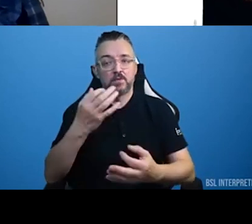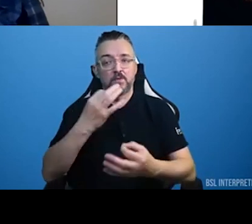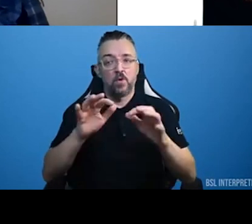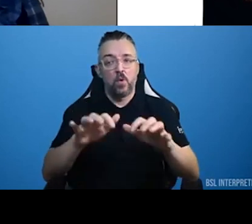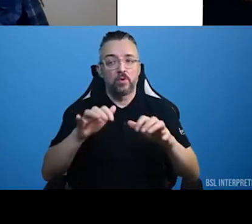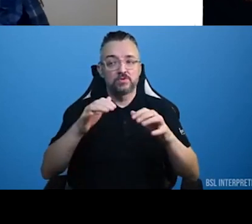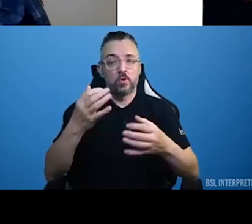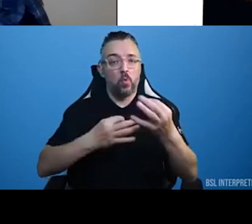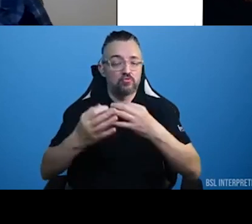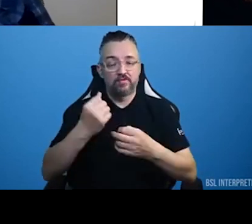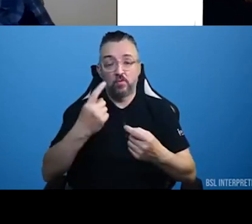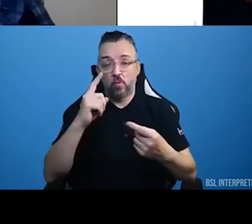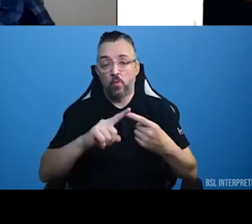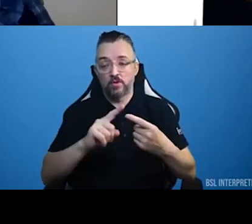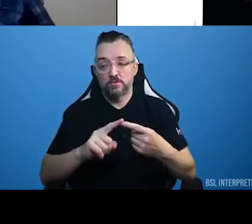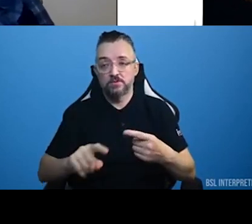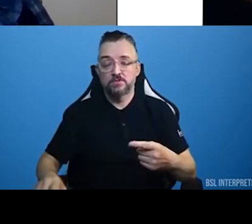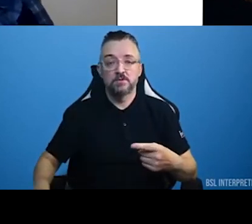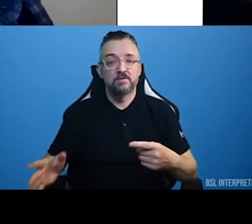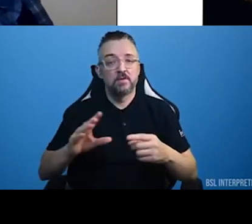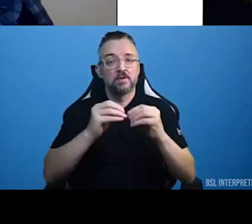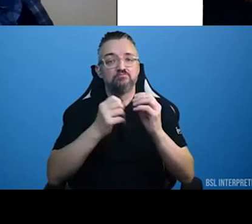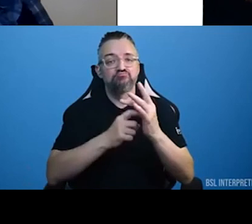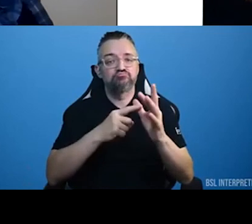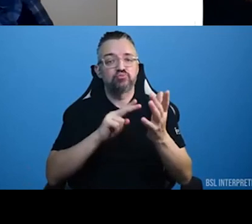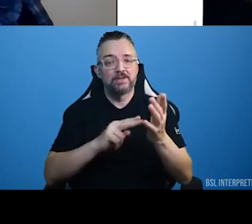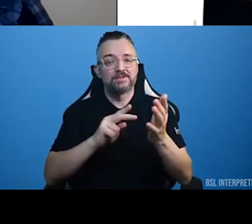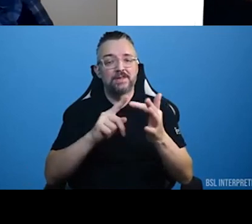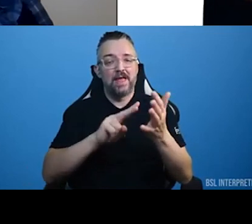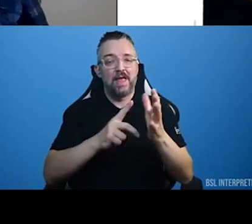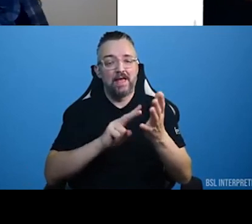I have one from Brian Evans, who is asking about